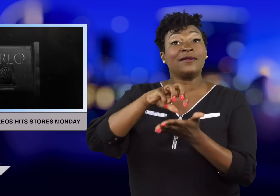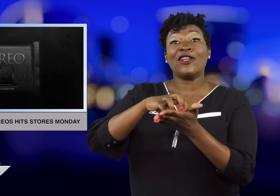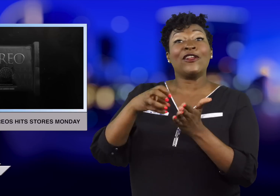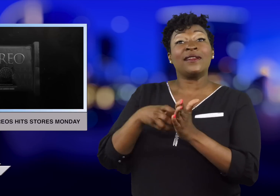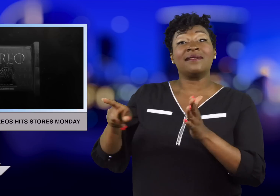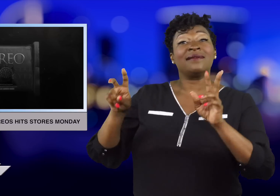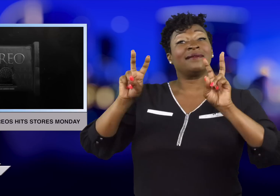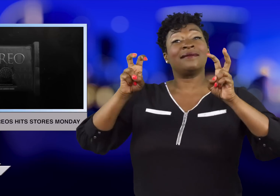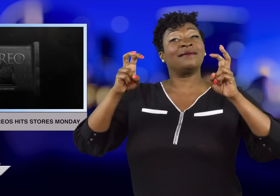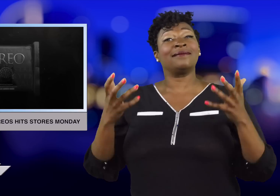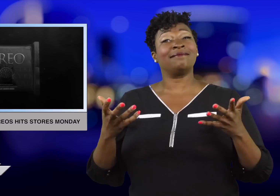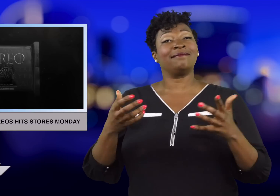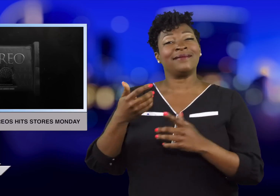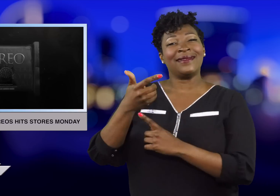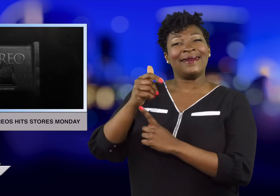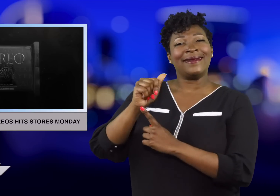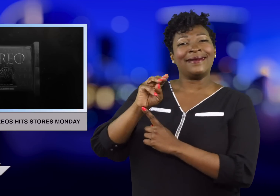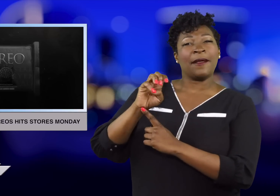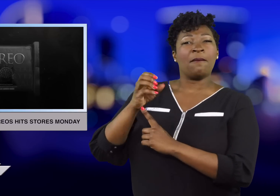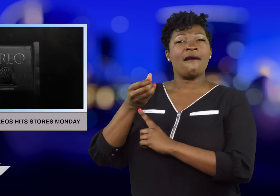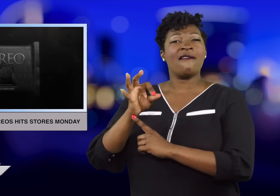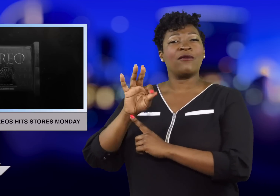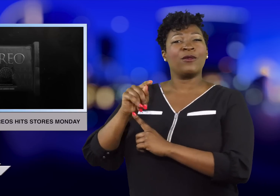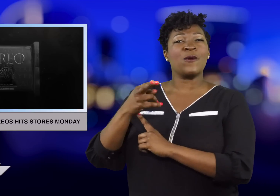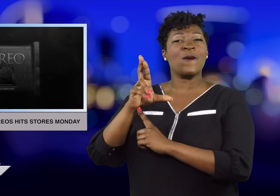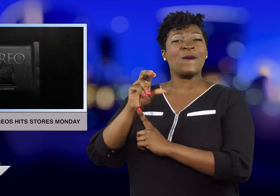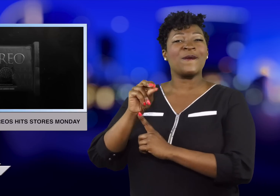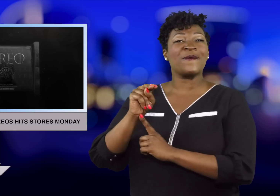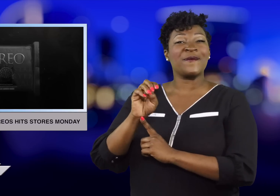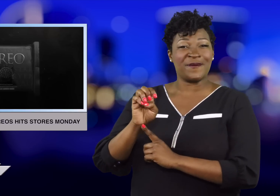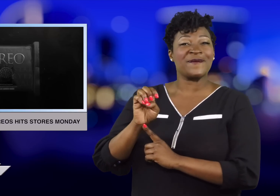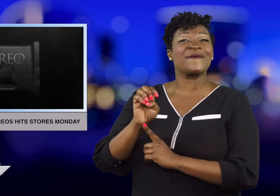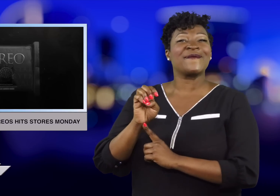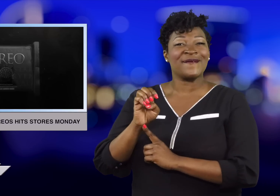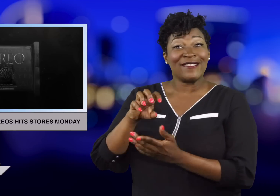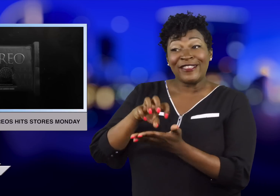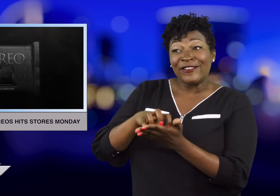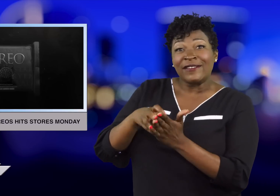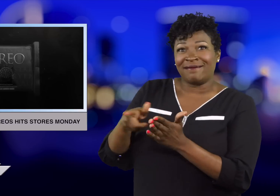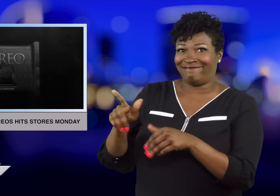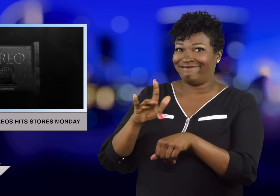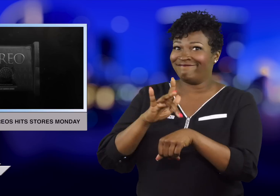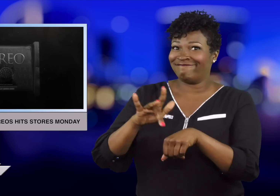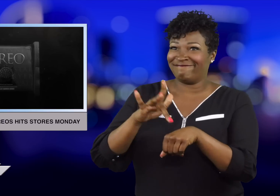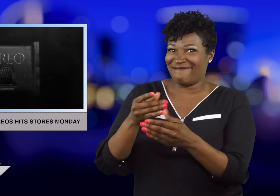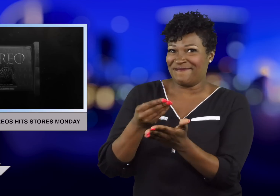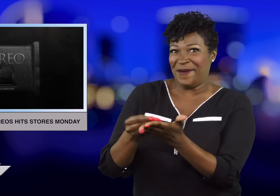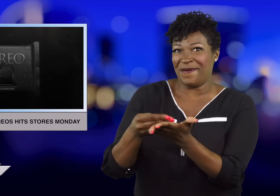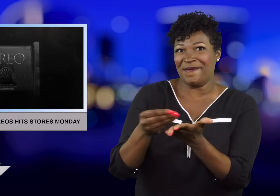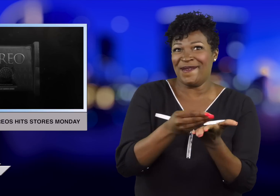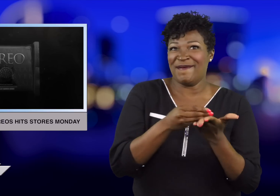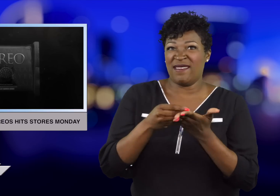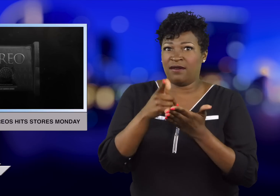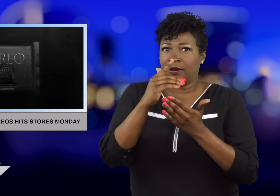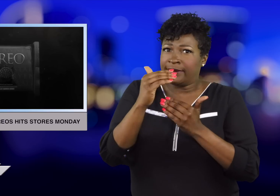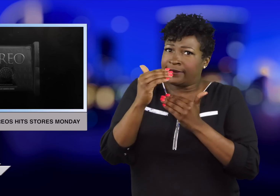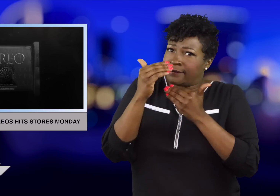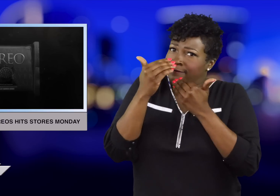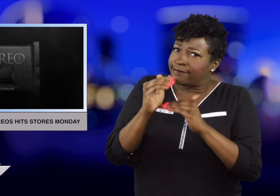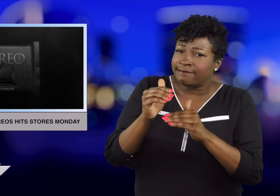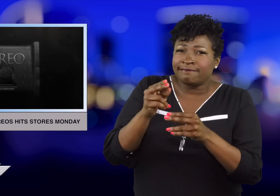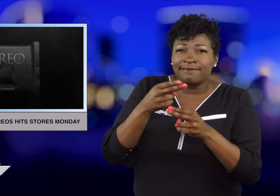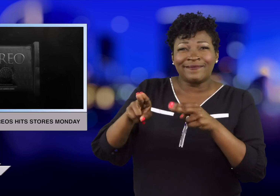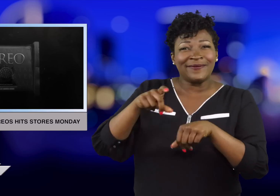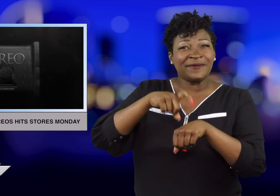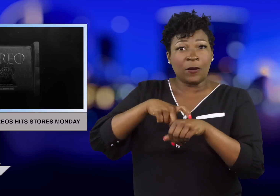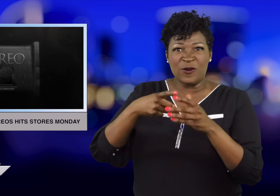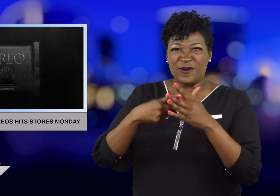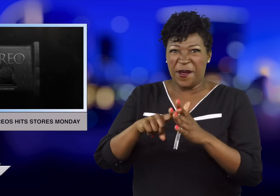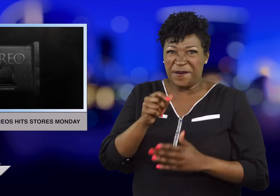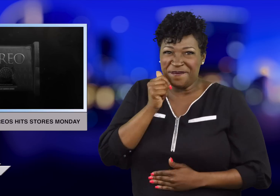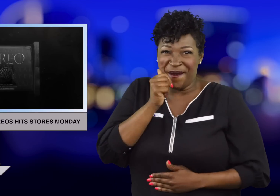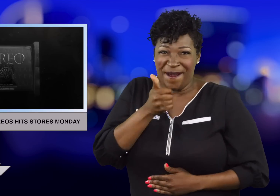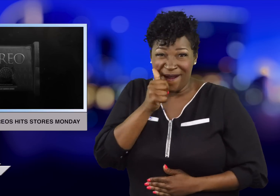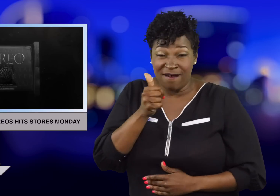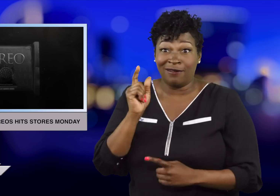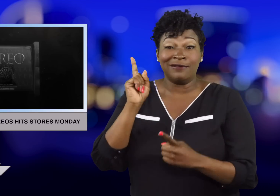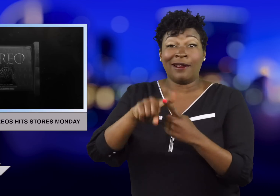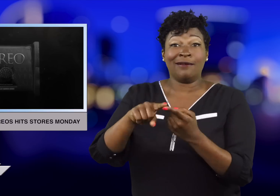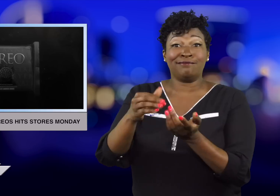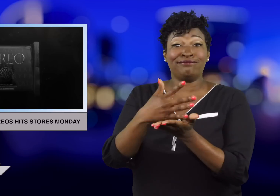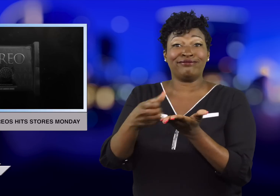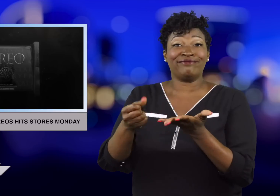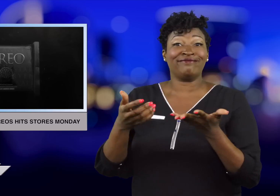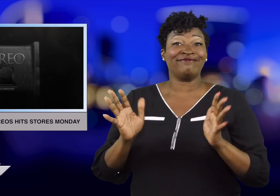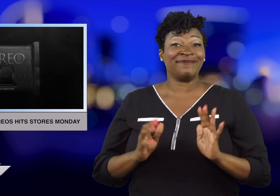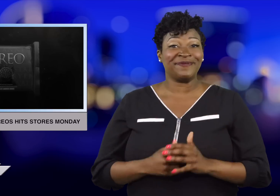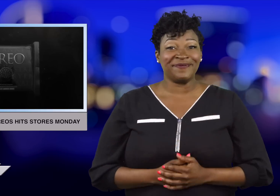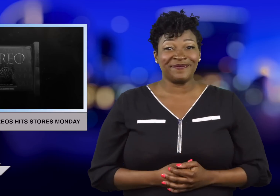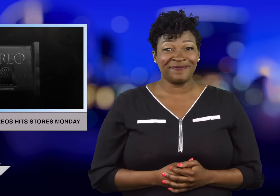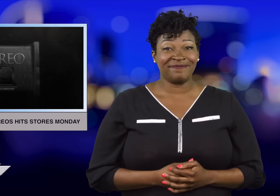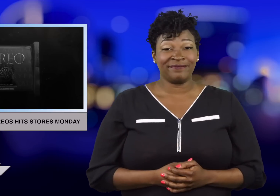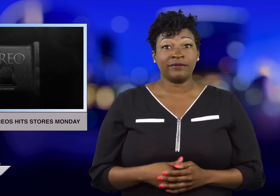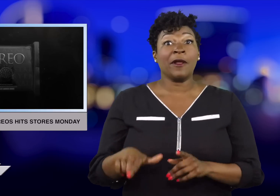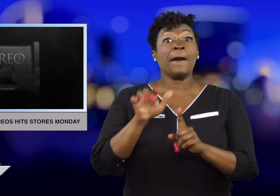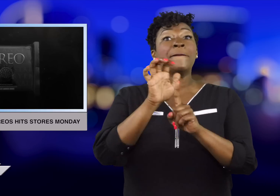The Oreo Game of Thrones cookies are available for a limited time starting Monday while supplies last.